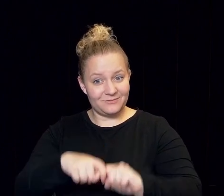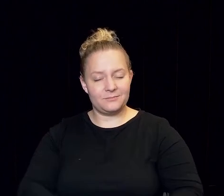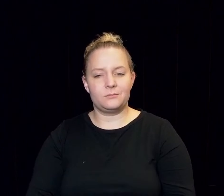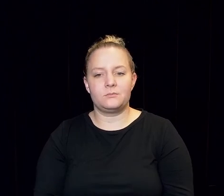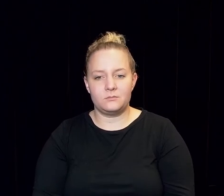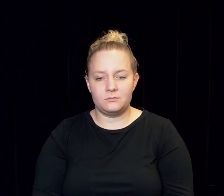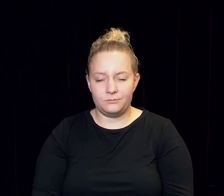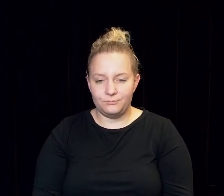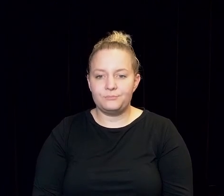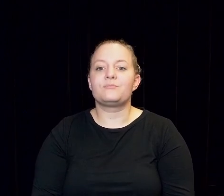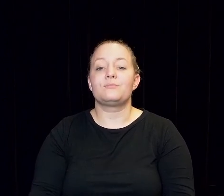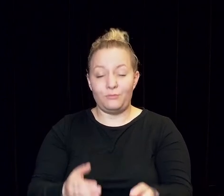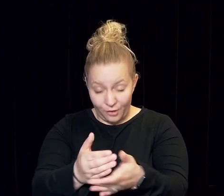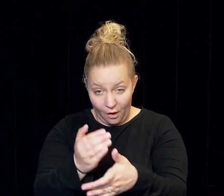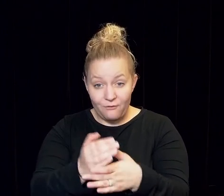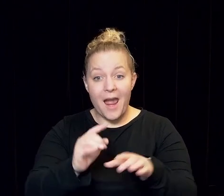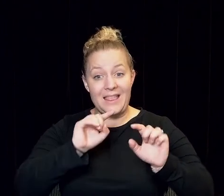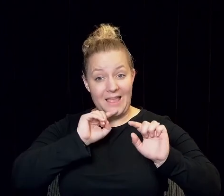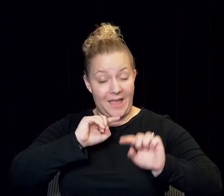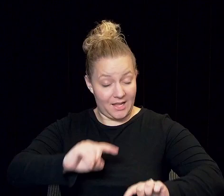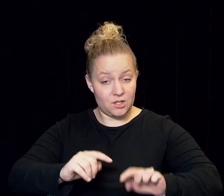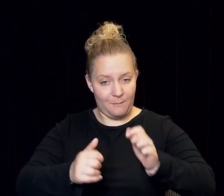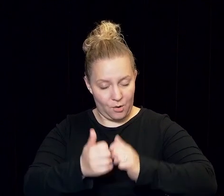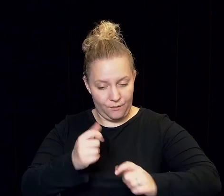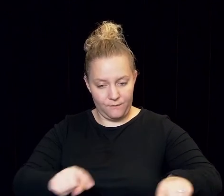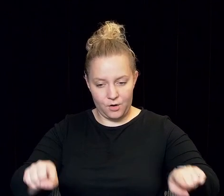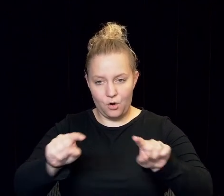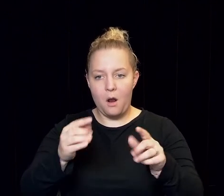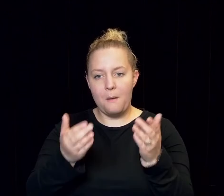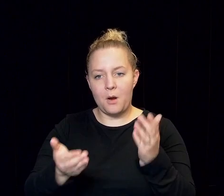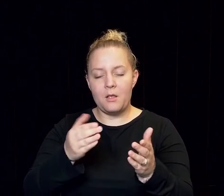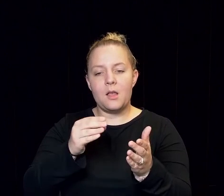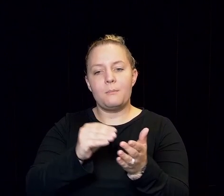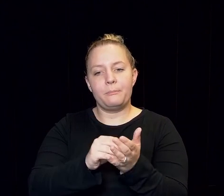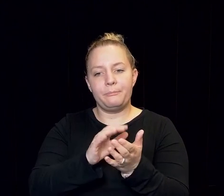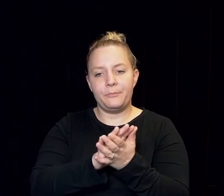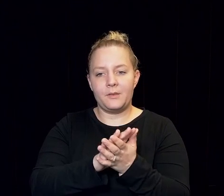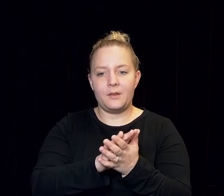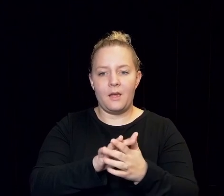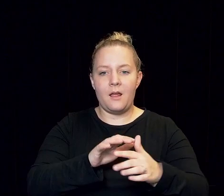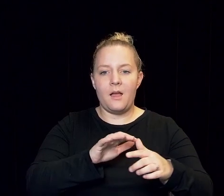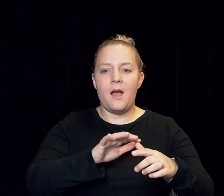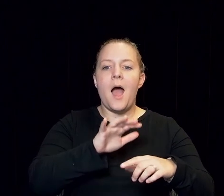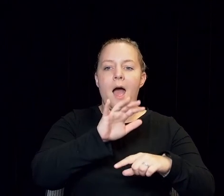Alrighty, the answer here, most of you probably put 5 /-8 but you could also write this